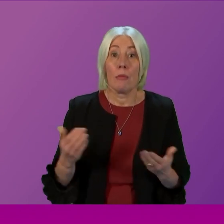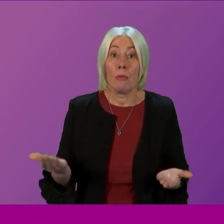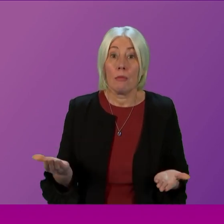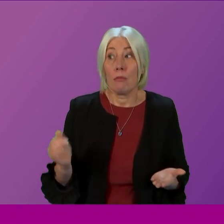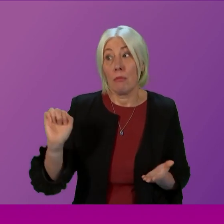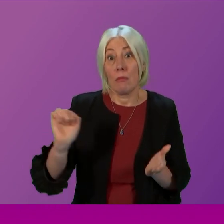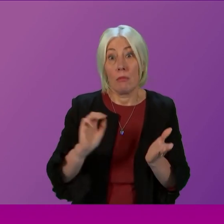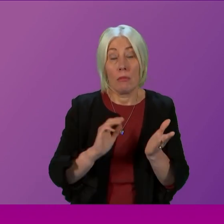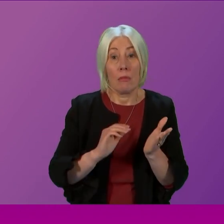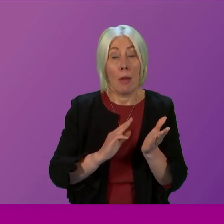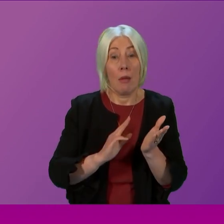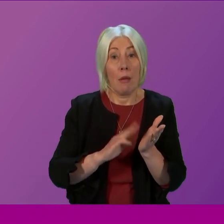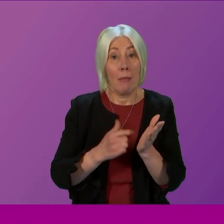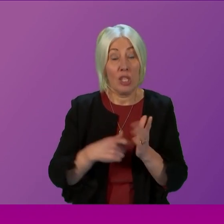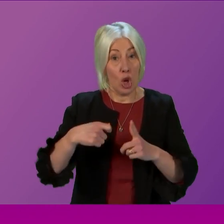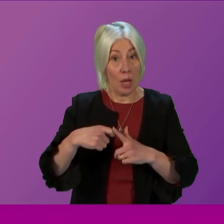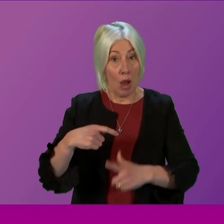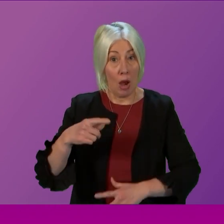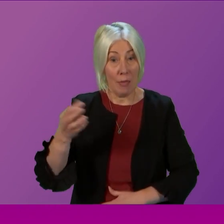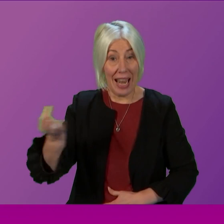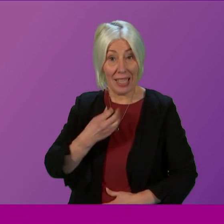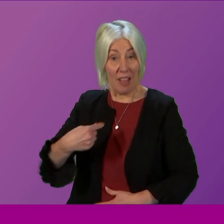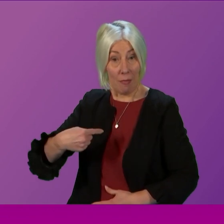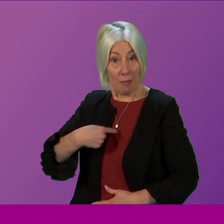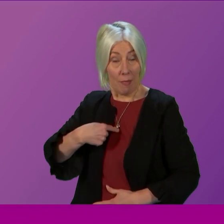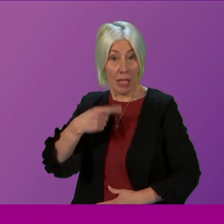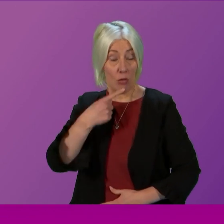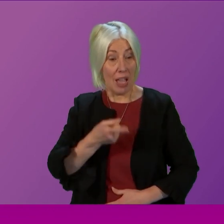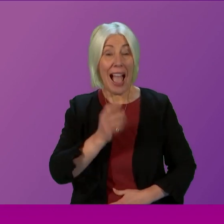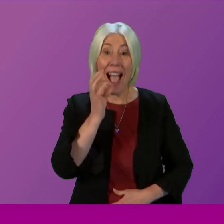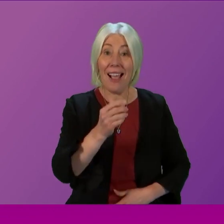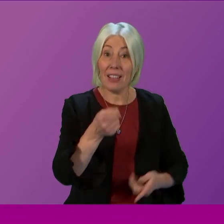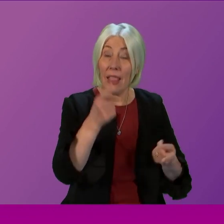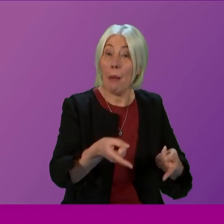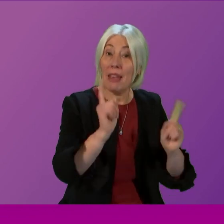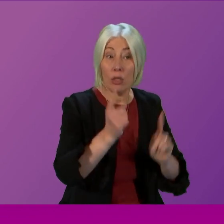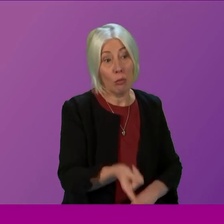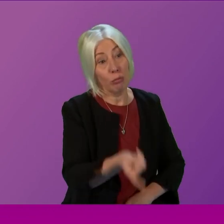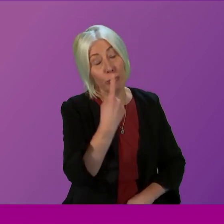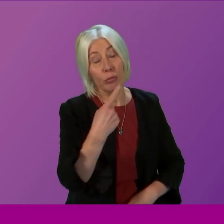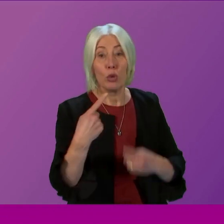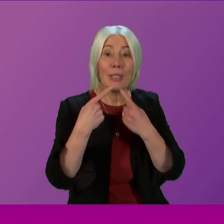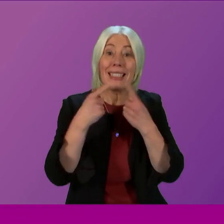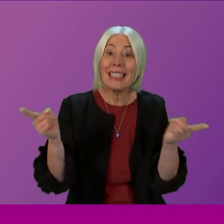Mr Kerr asked whether I could call the minister to make a statement to the chamber. That is not